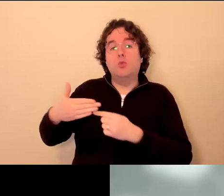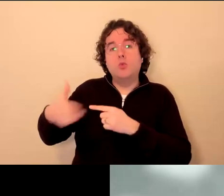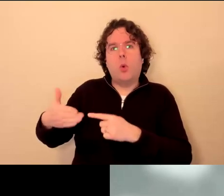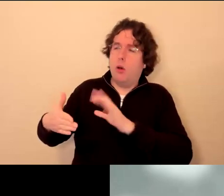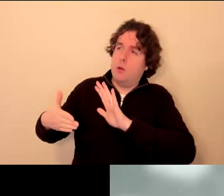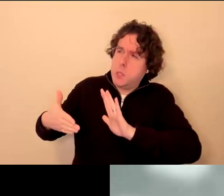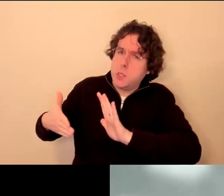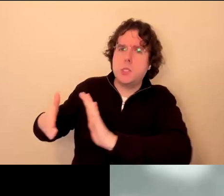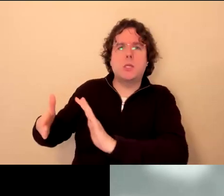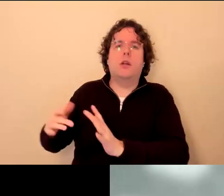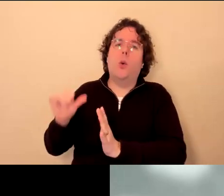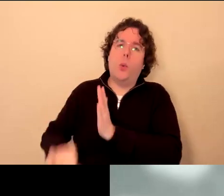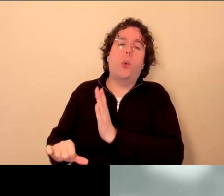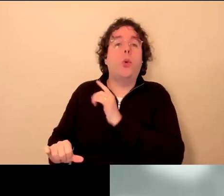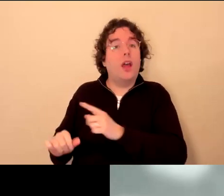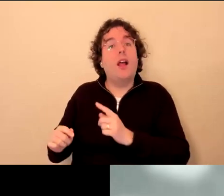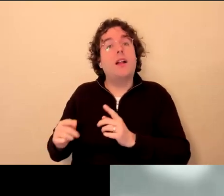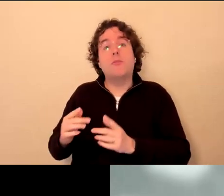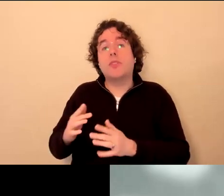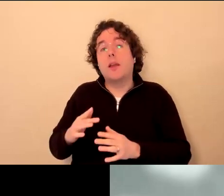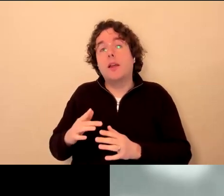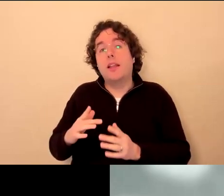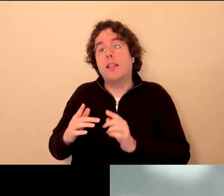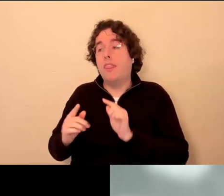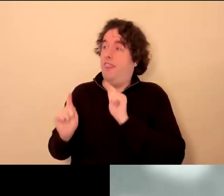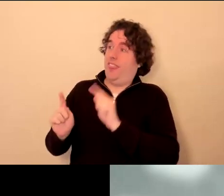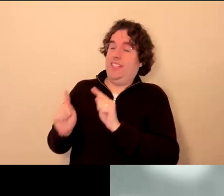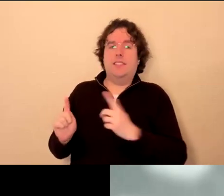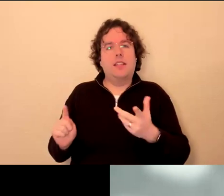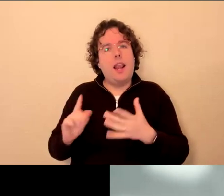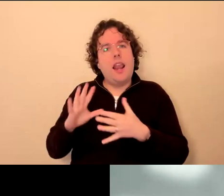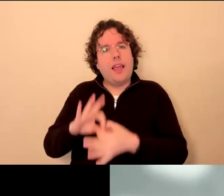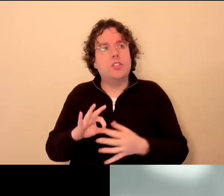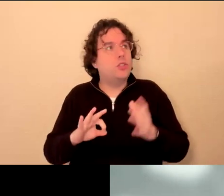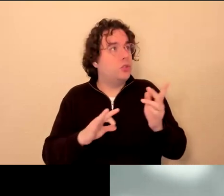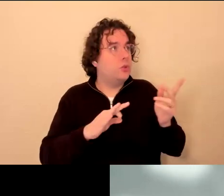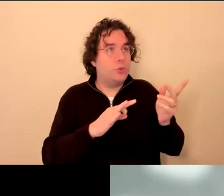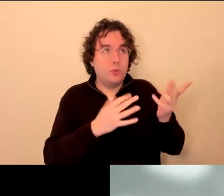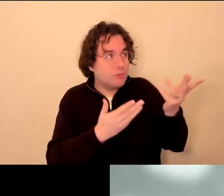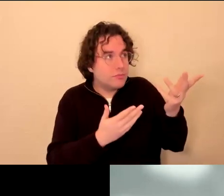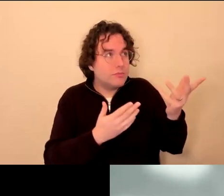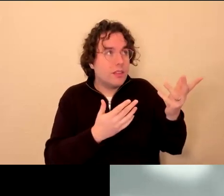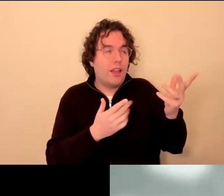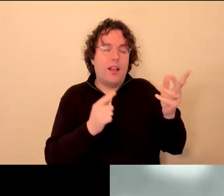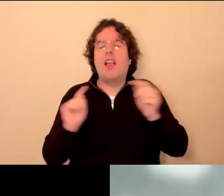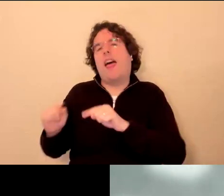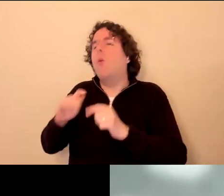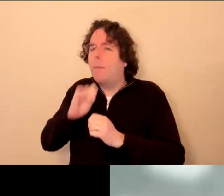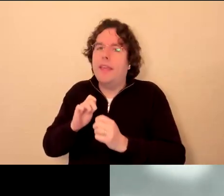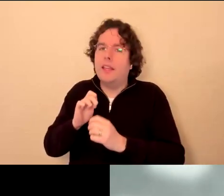And although it's not a physical difficulty, it's a, a provision criteria practice for the indirect discrimination. How does that go about?